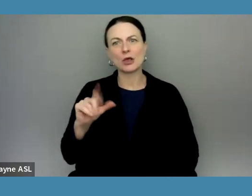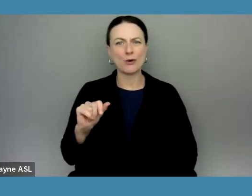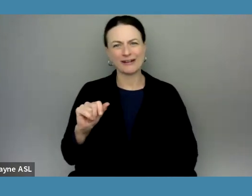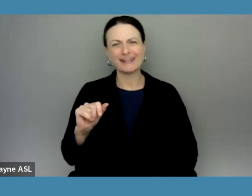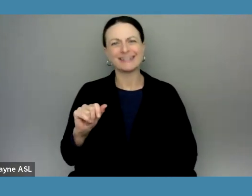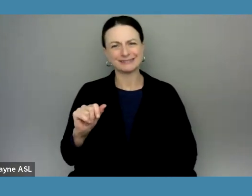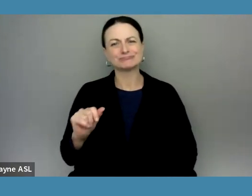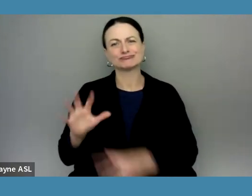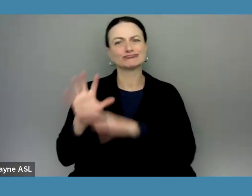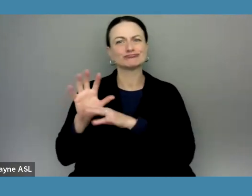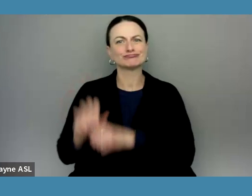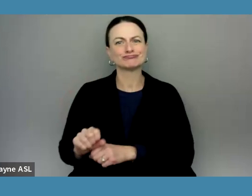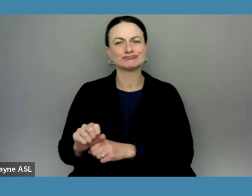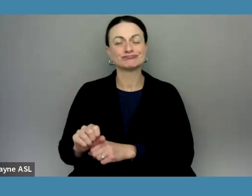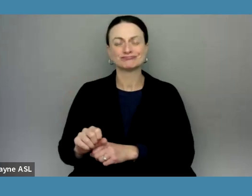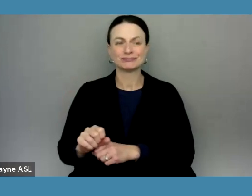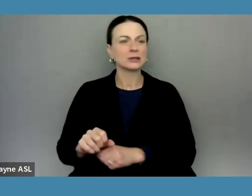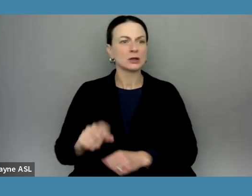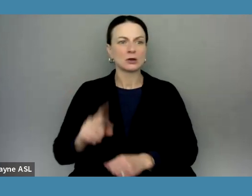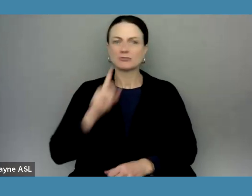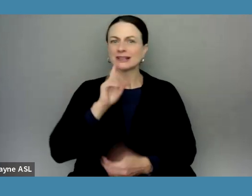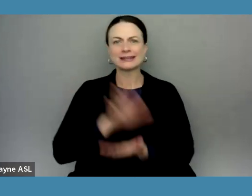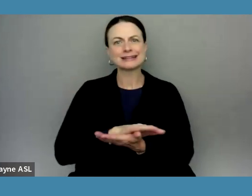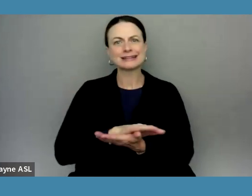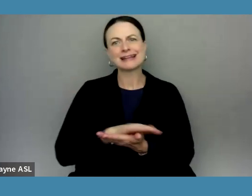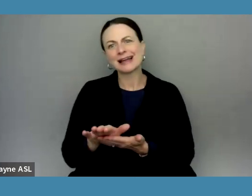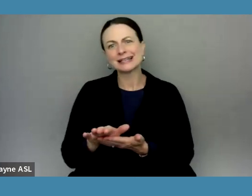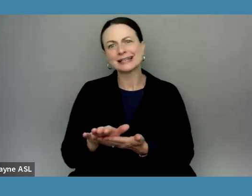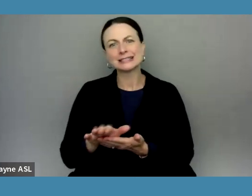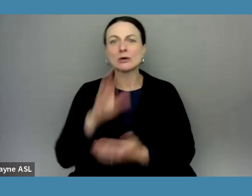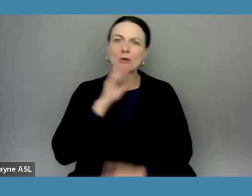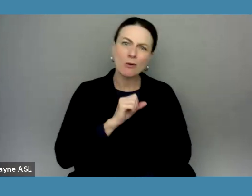which is this really nice orange and yellow